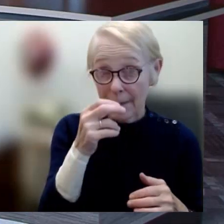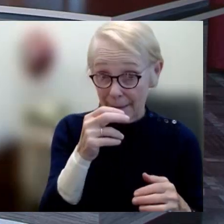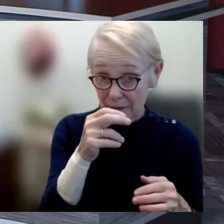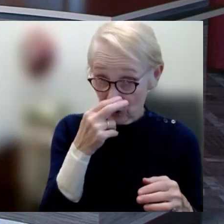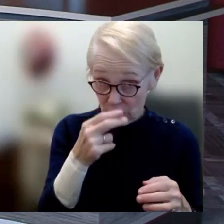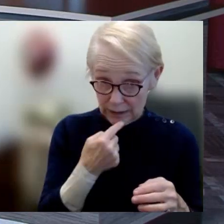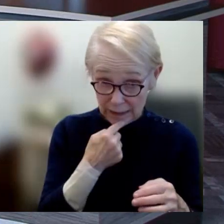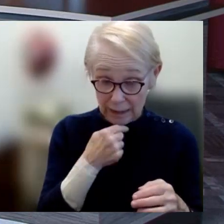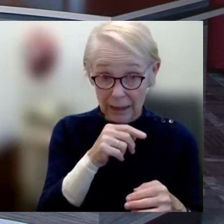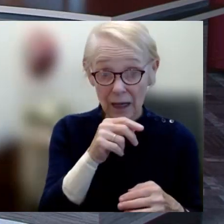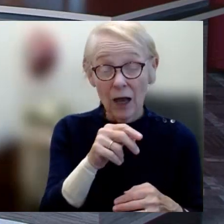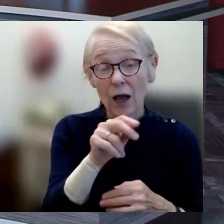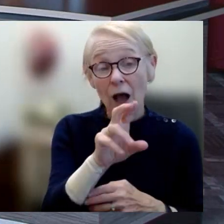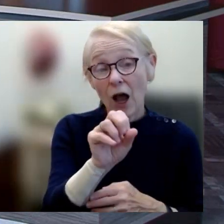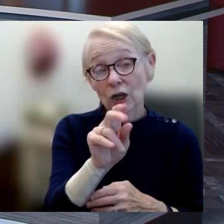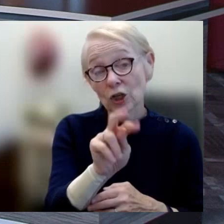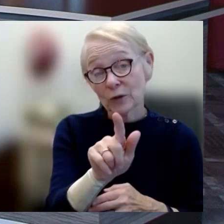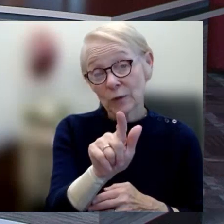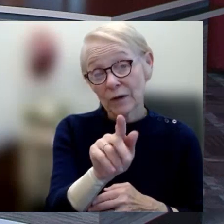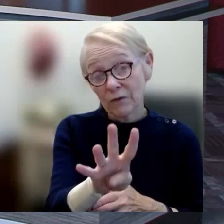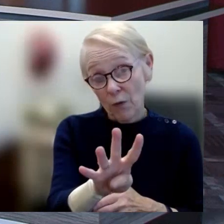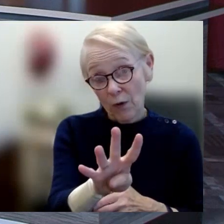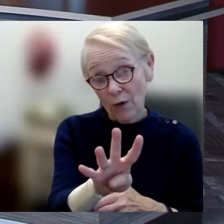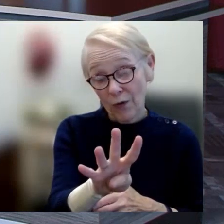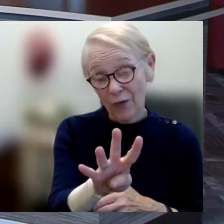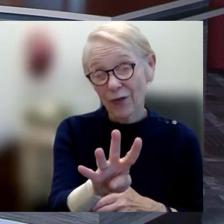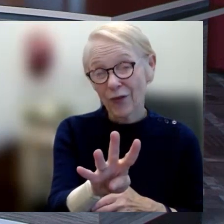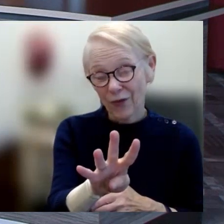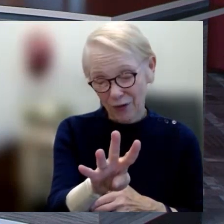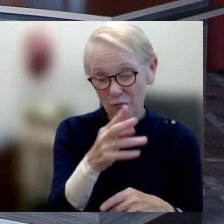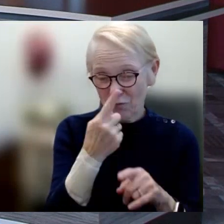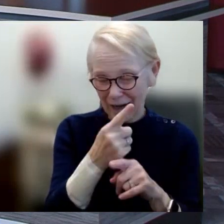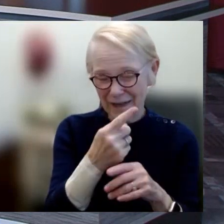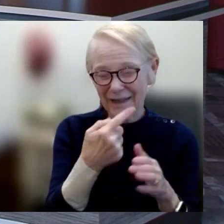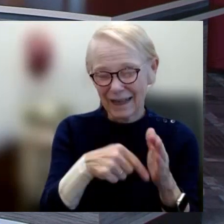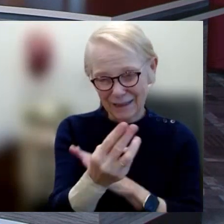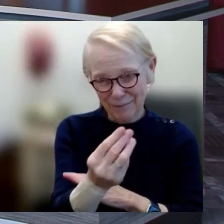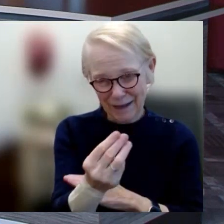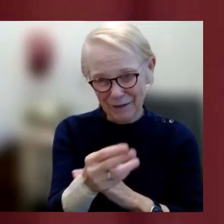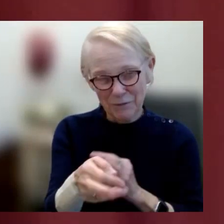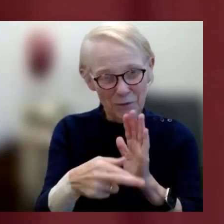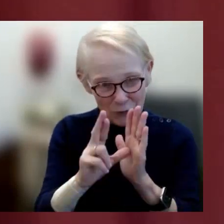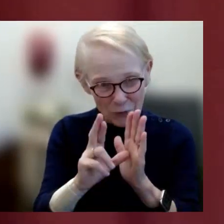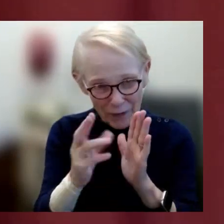person instead of a day of the week person so and then so just to review uh the Monday